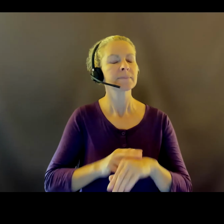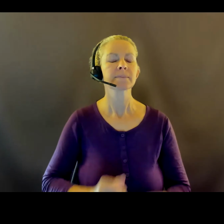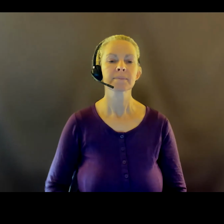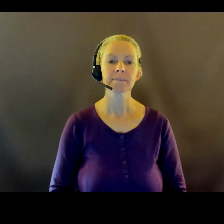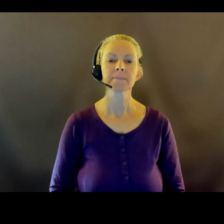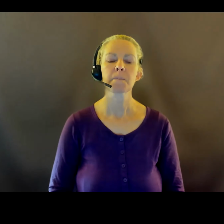As a kid.